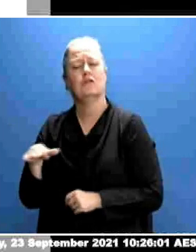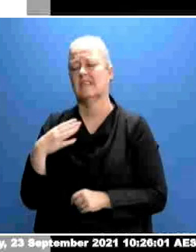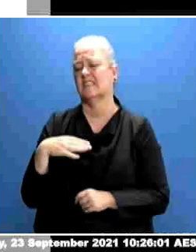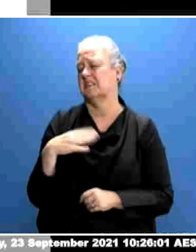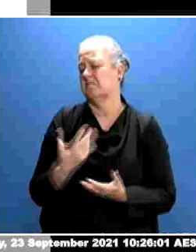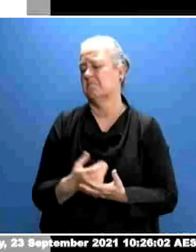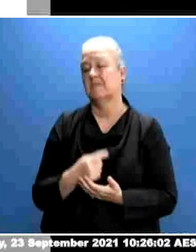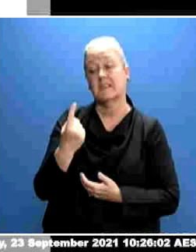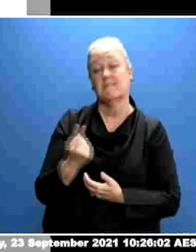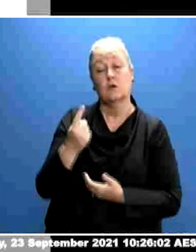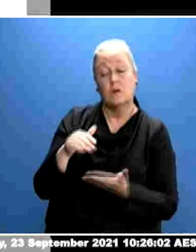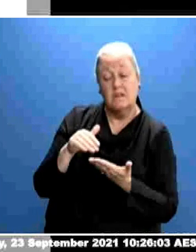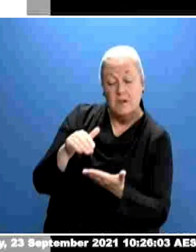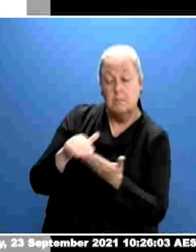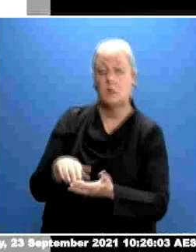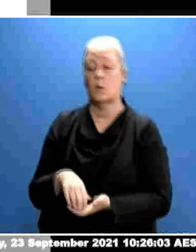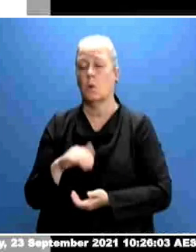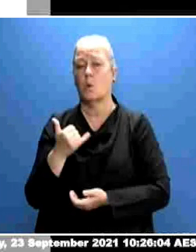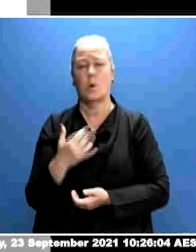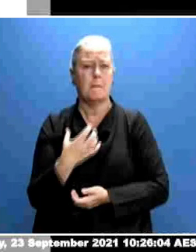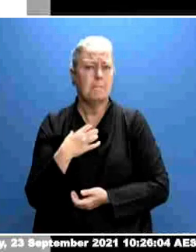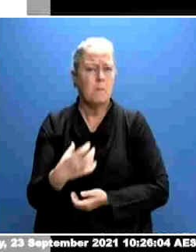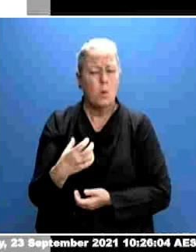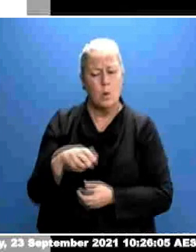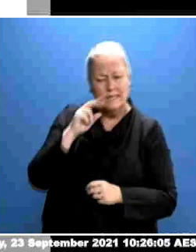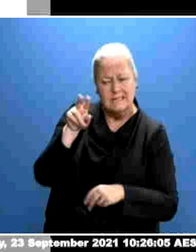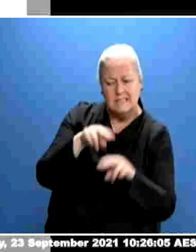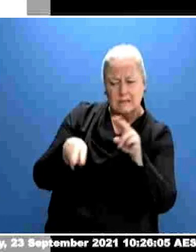they may need further assessment or input from perhaps a health service,